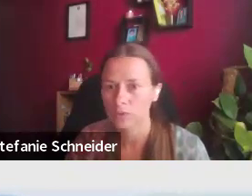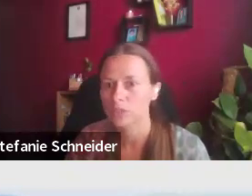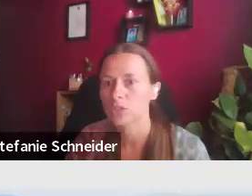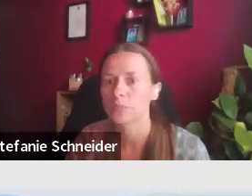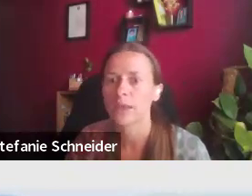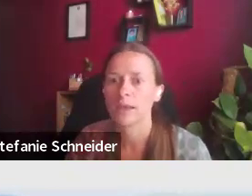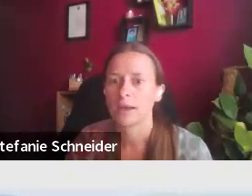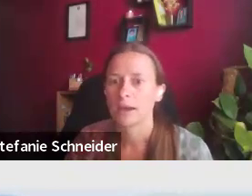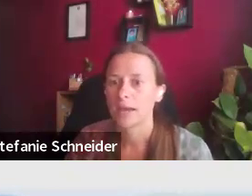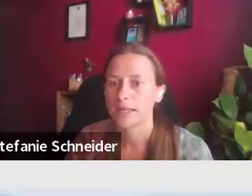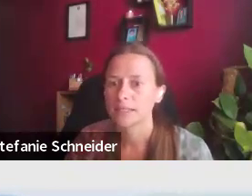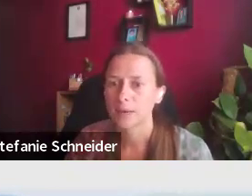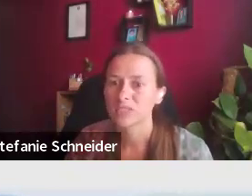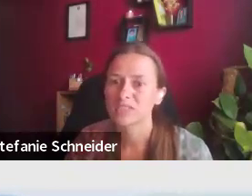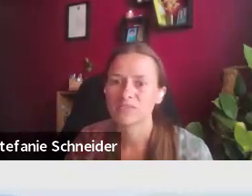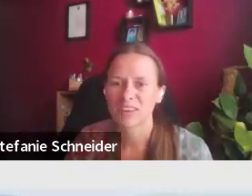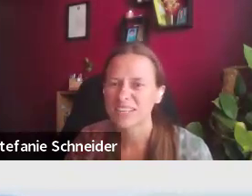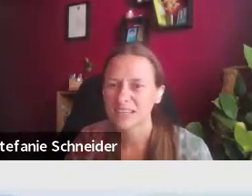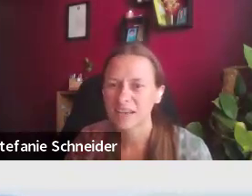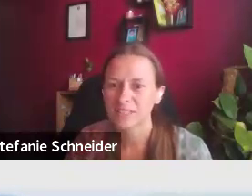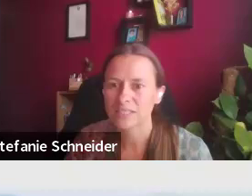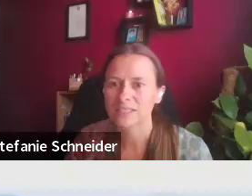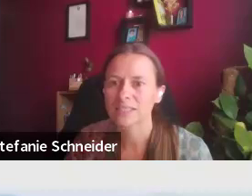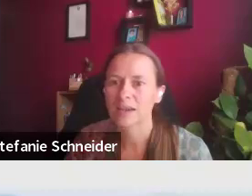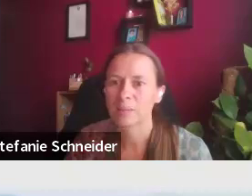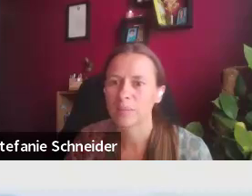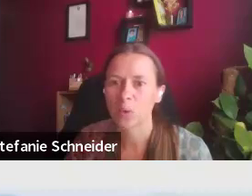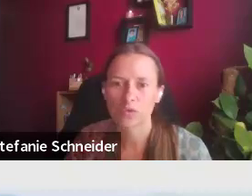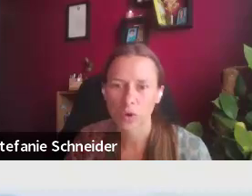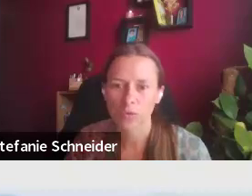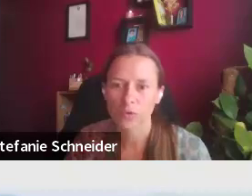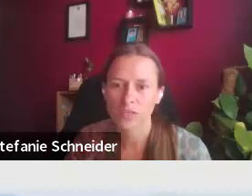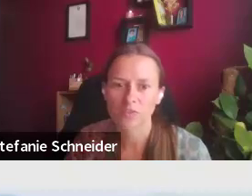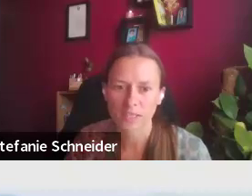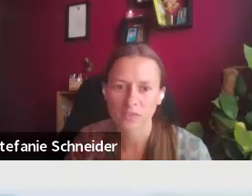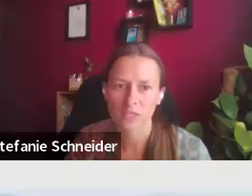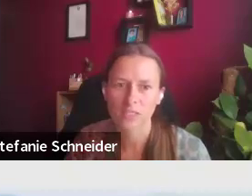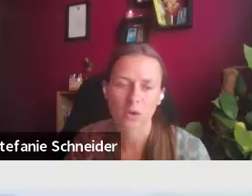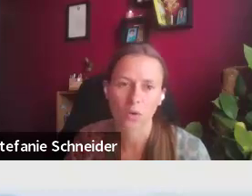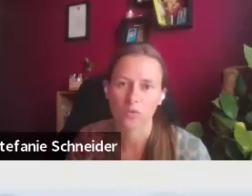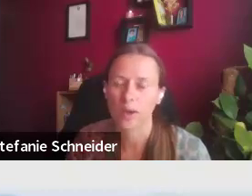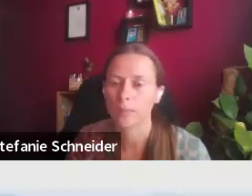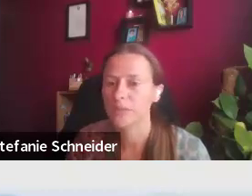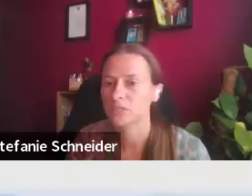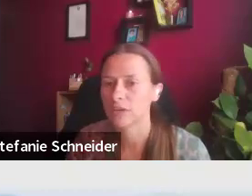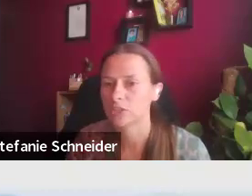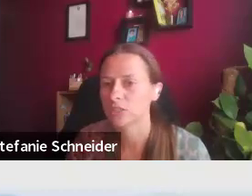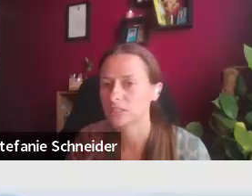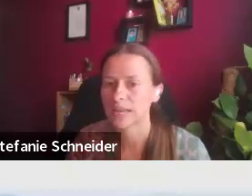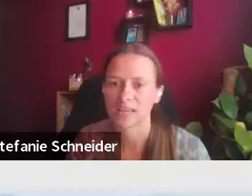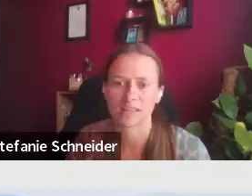on outreach and there was very little evidence overall for the effectiveness of interventions